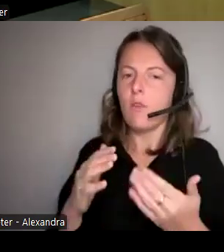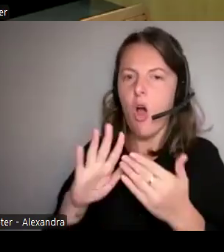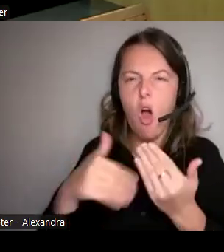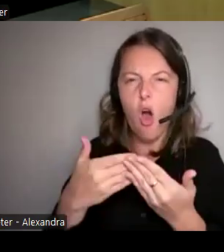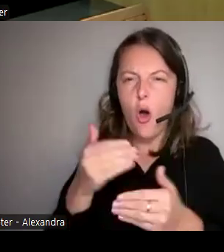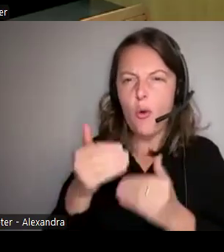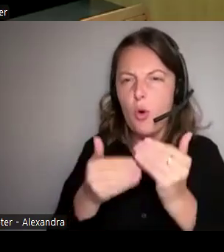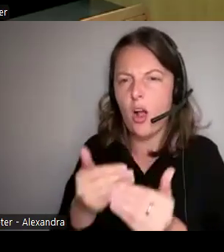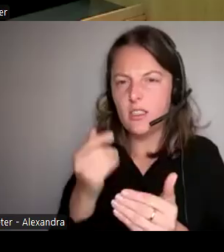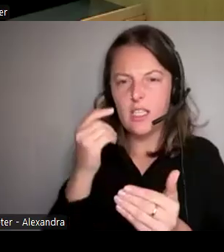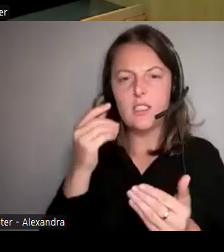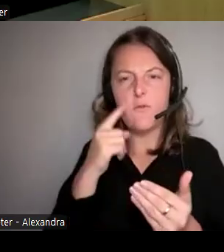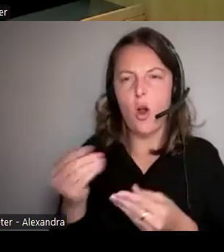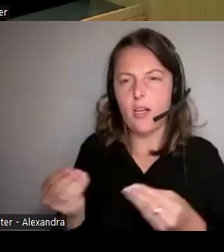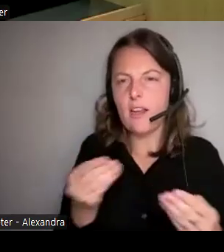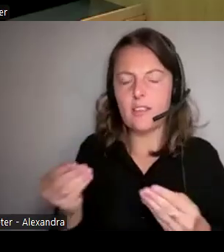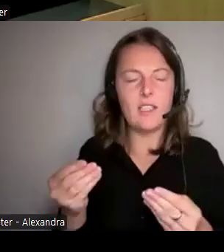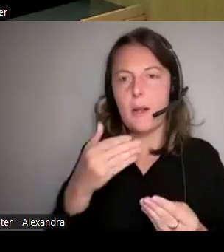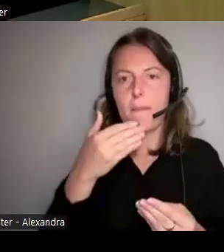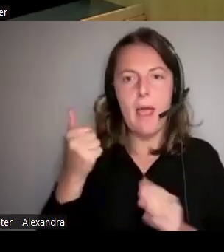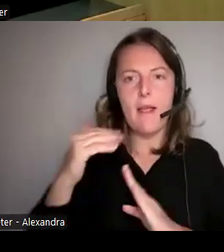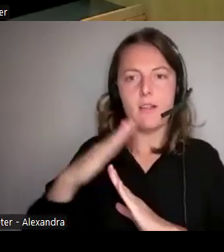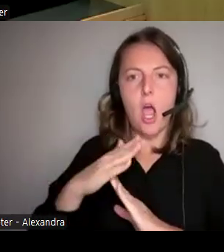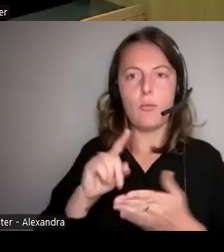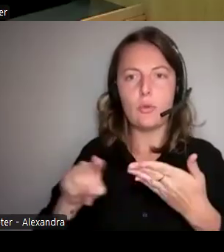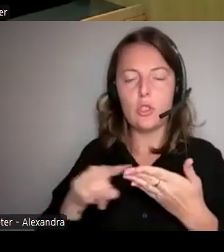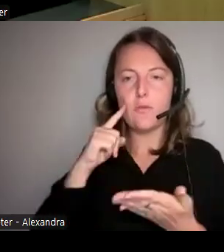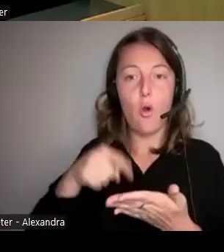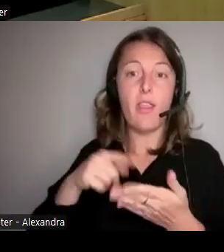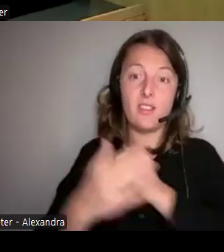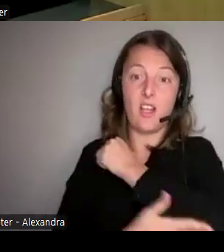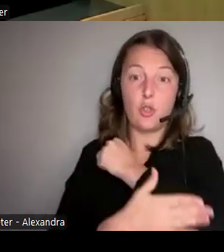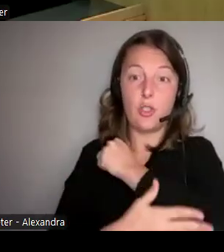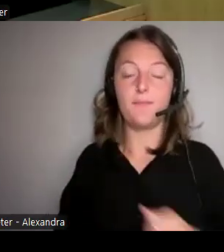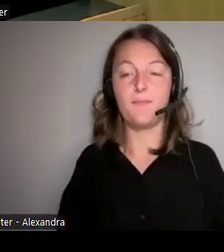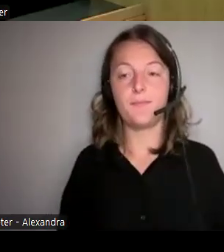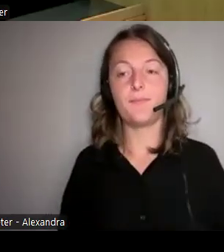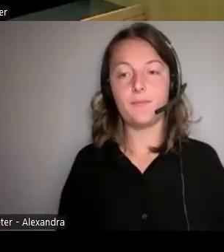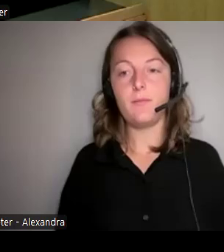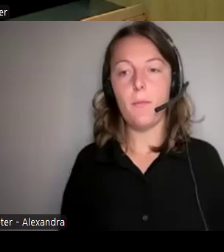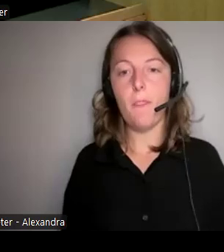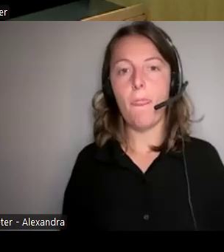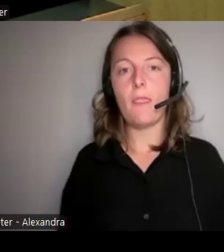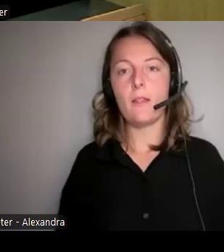very the very best and most needed research that we have in this in this country. Um,